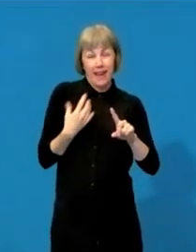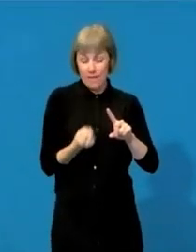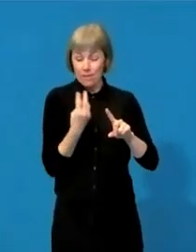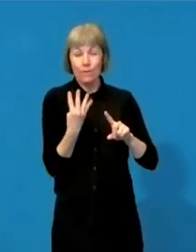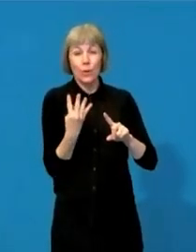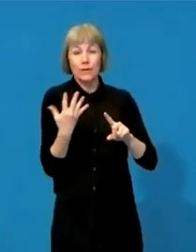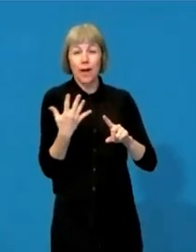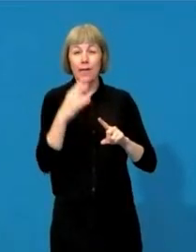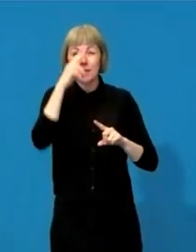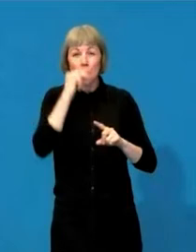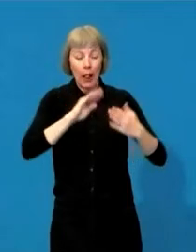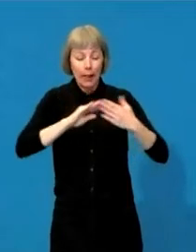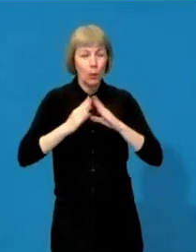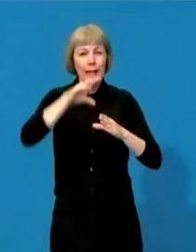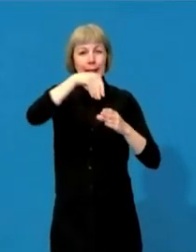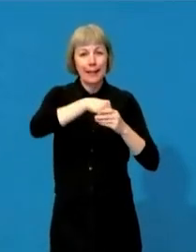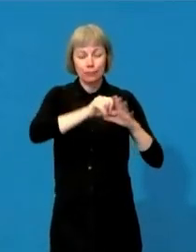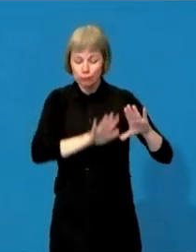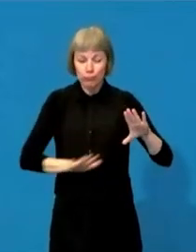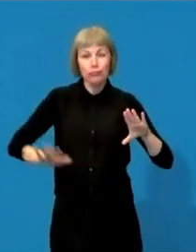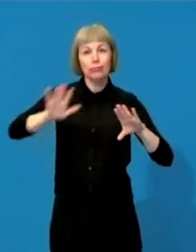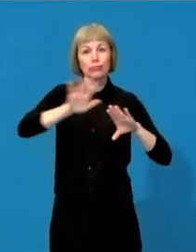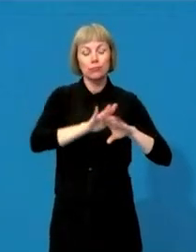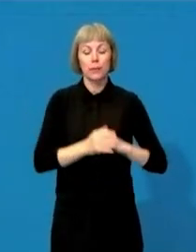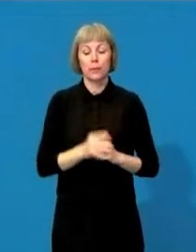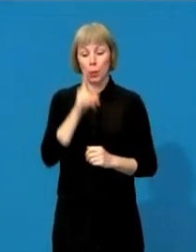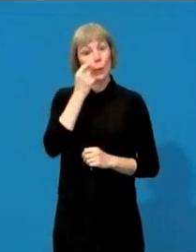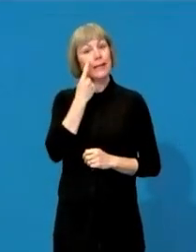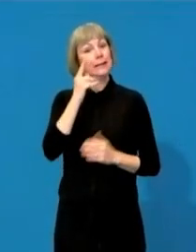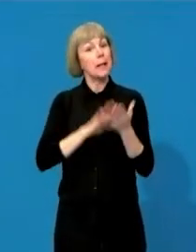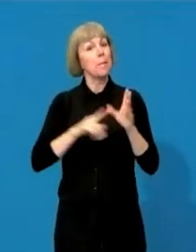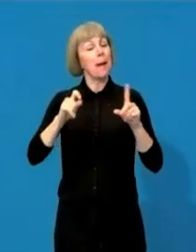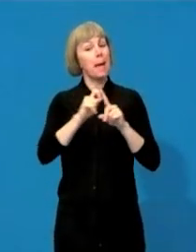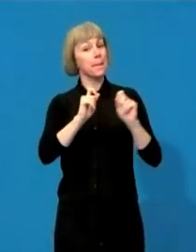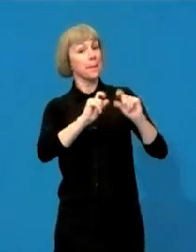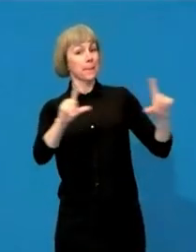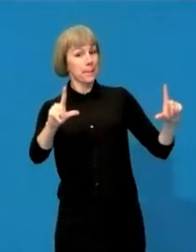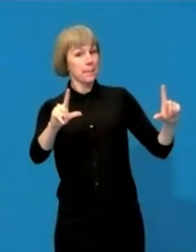You will see on screen a map of the Kimberley region, and particularly the locations of